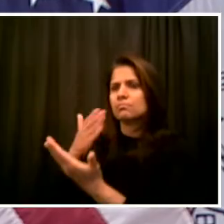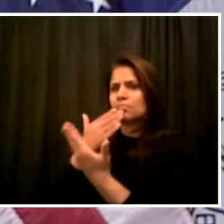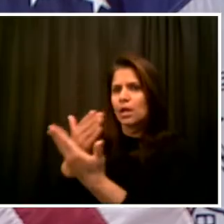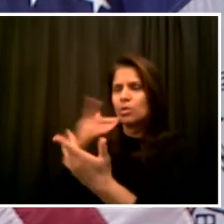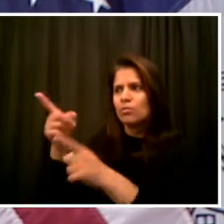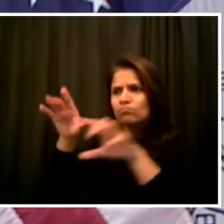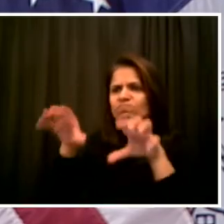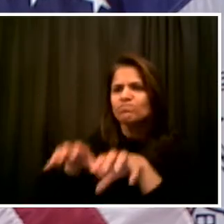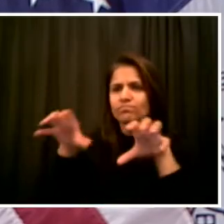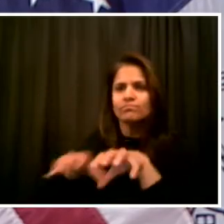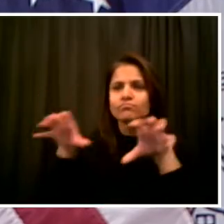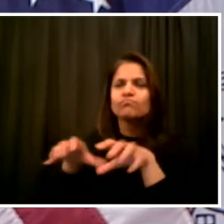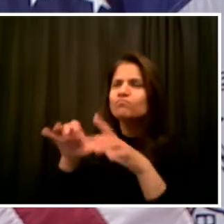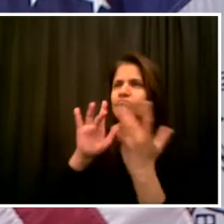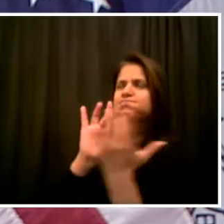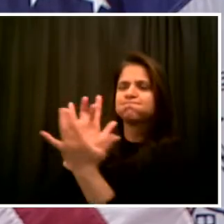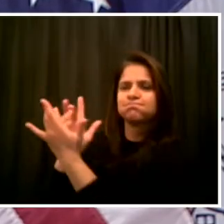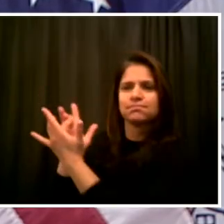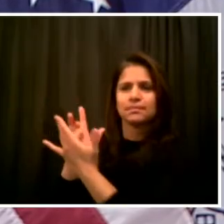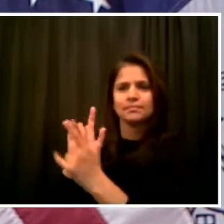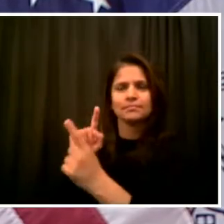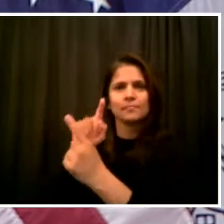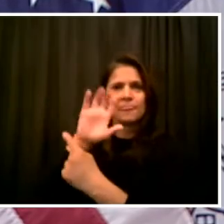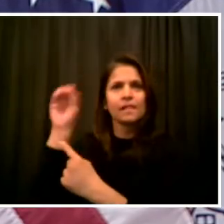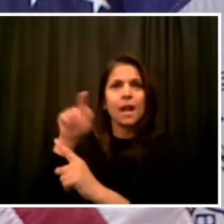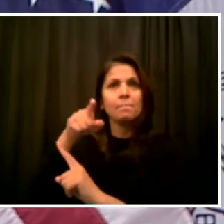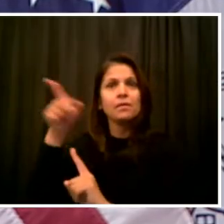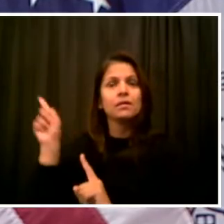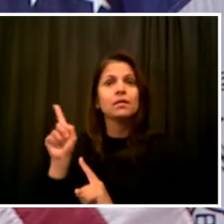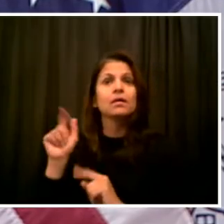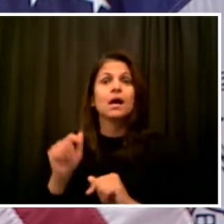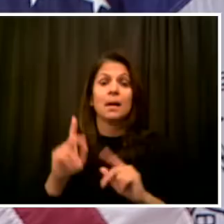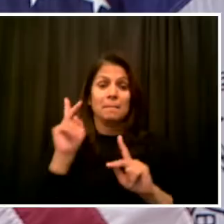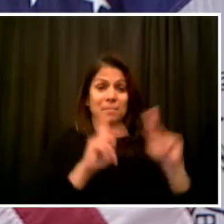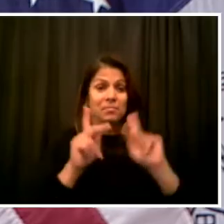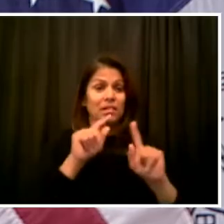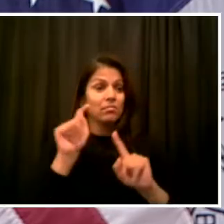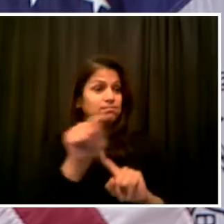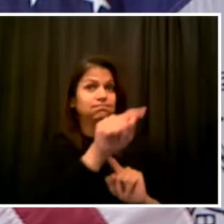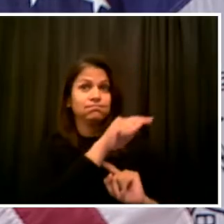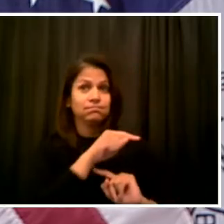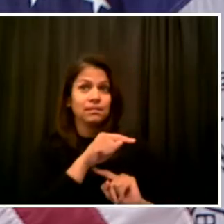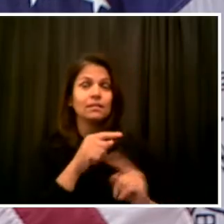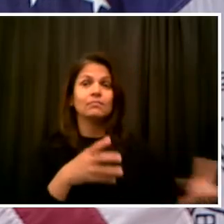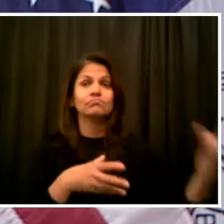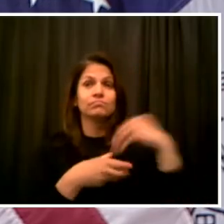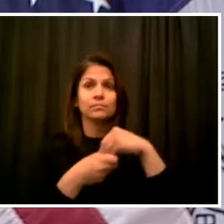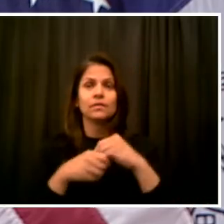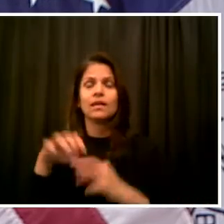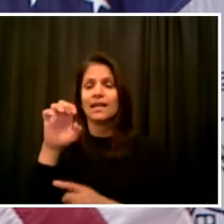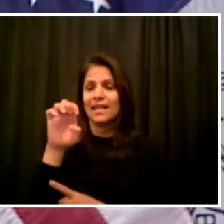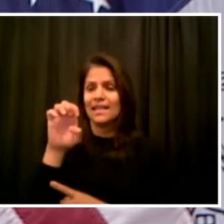PEPLOET A ETH EMERGENCY MANAGEMENT OFFICE WHO REALLY HAD TO CONSTRUCT